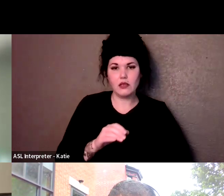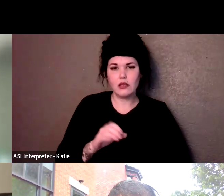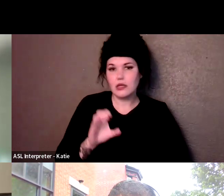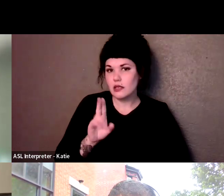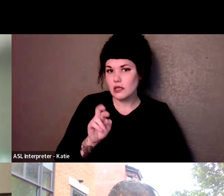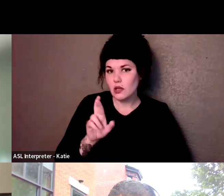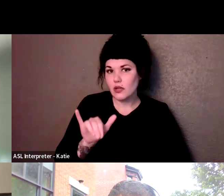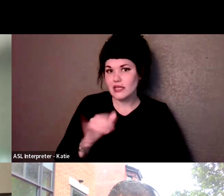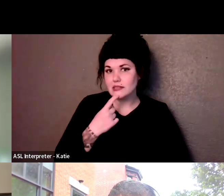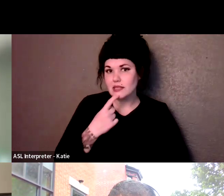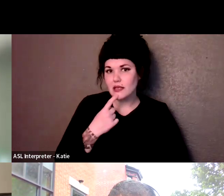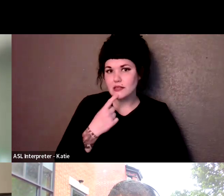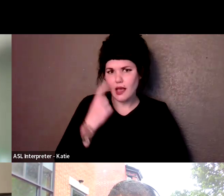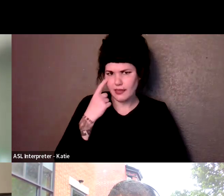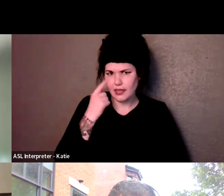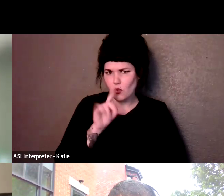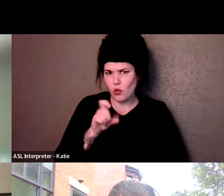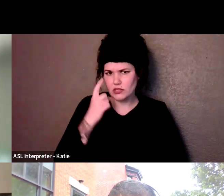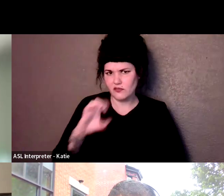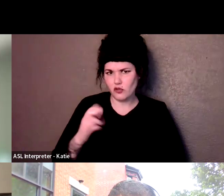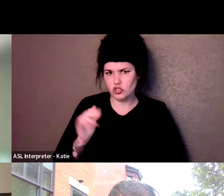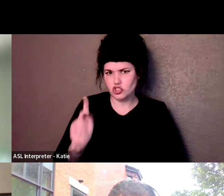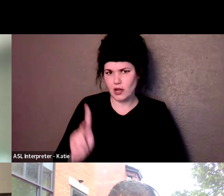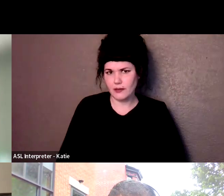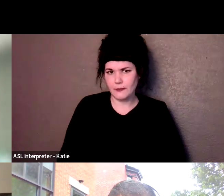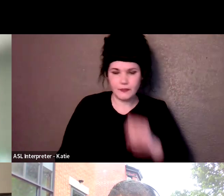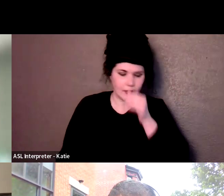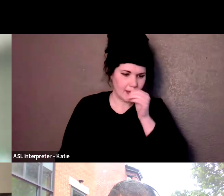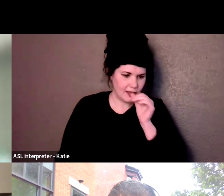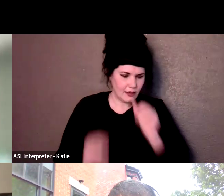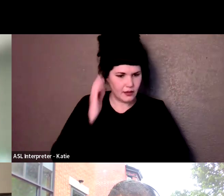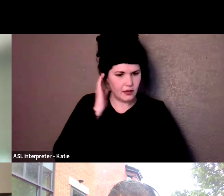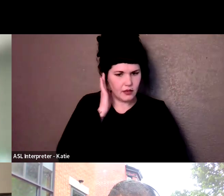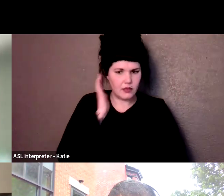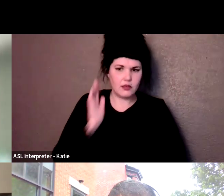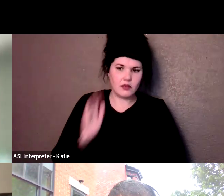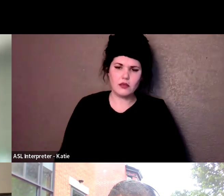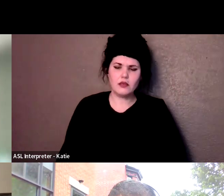I believe this is for Chuck as well: "I've heard a bunch lately that suicide is more much more likely